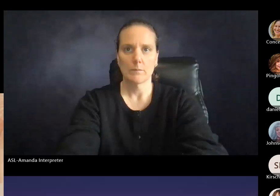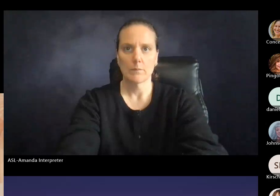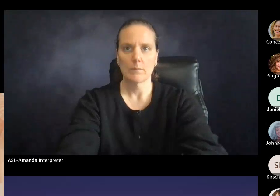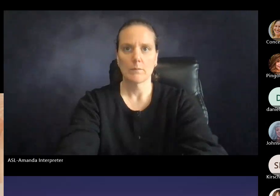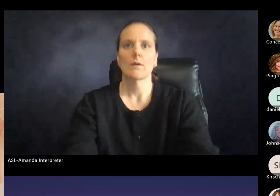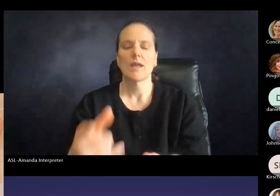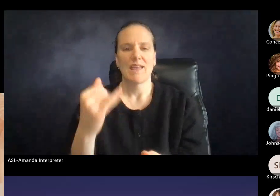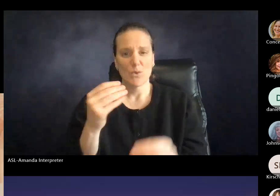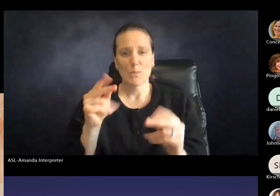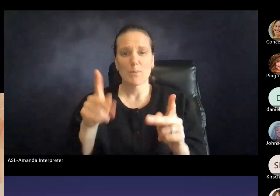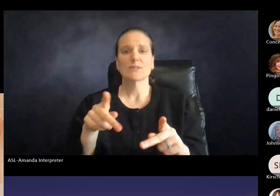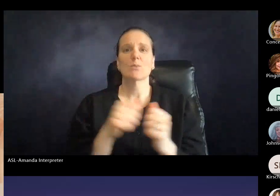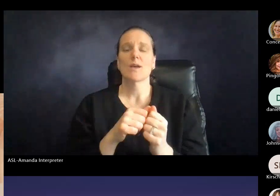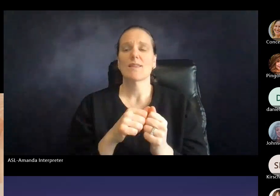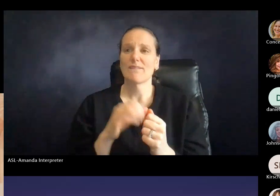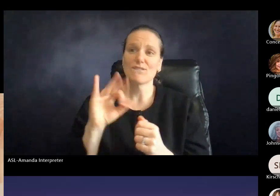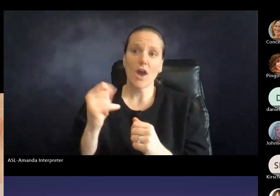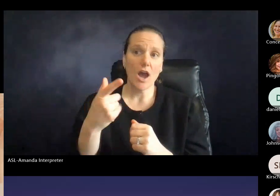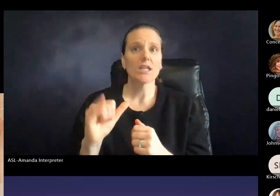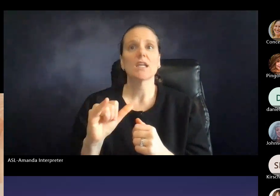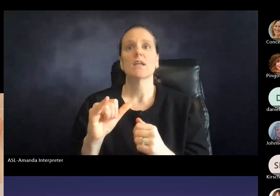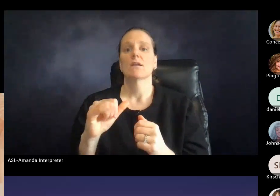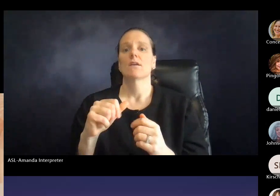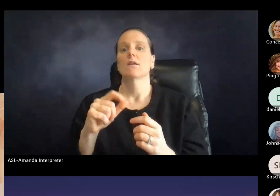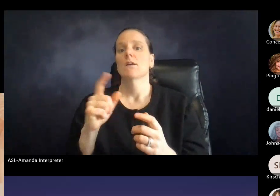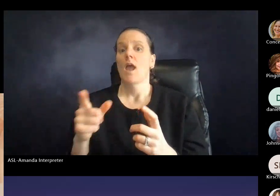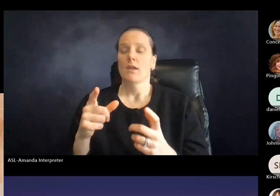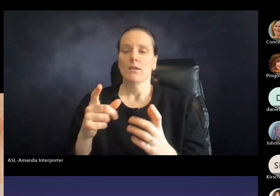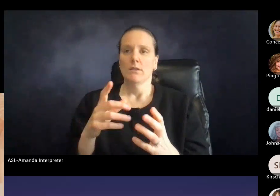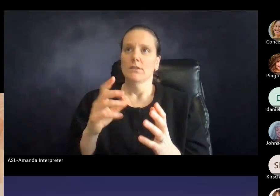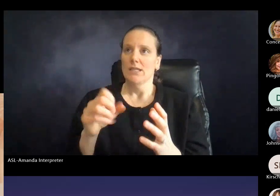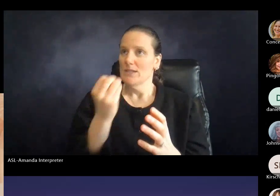and you need to eat sooner, that's fine. You, you know, all this has to do with your,